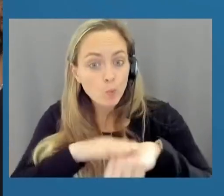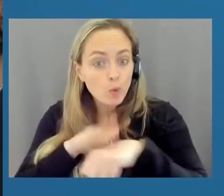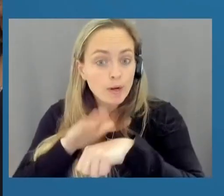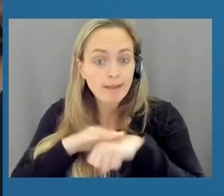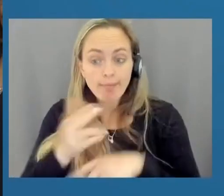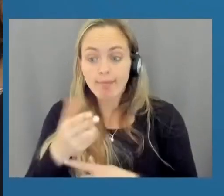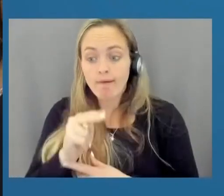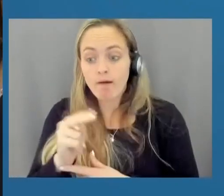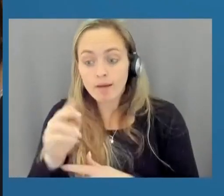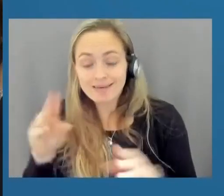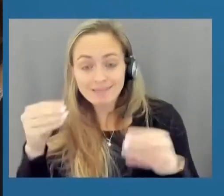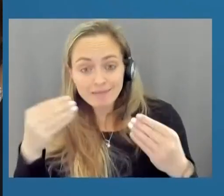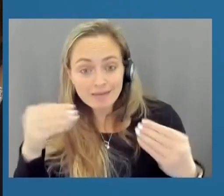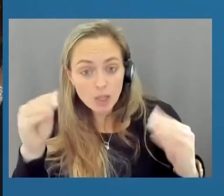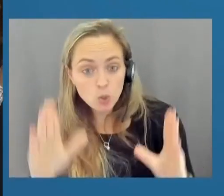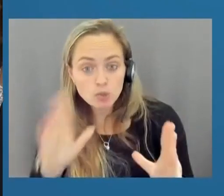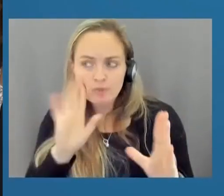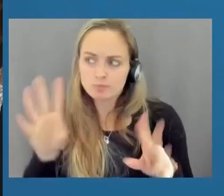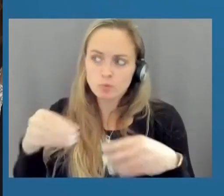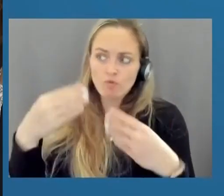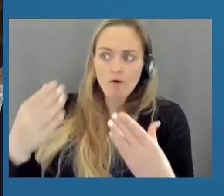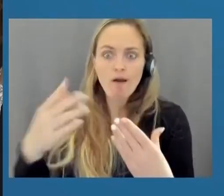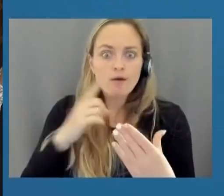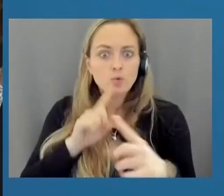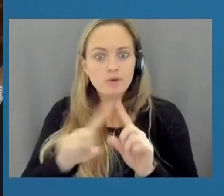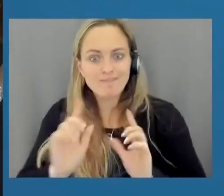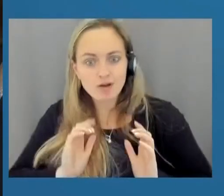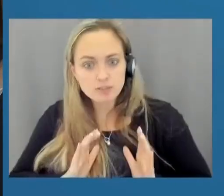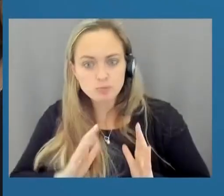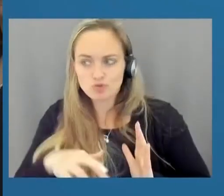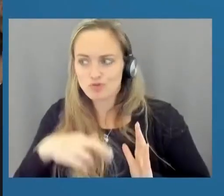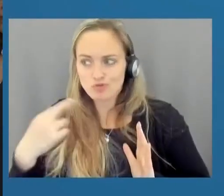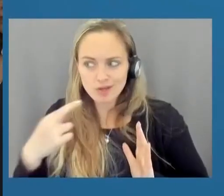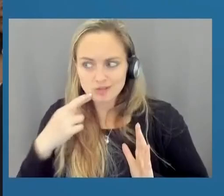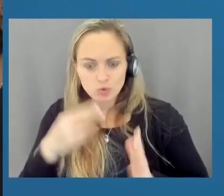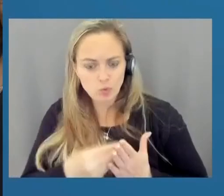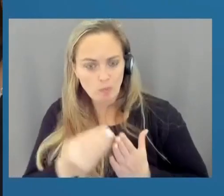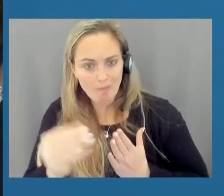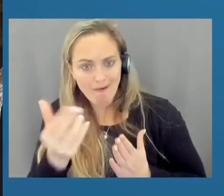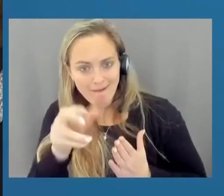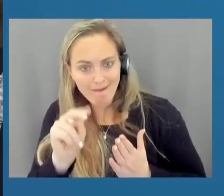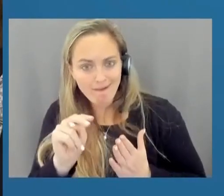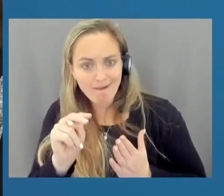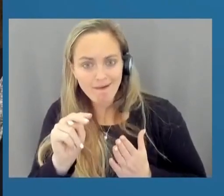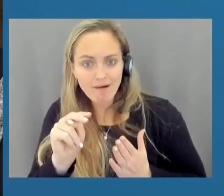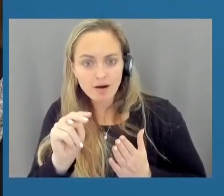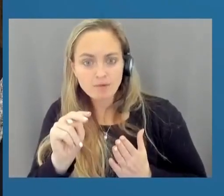provide to customers about the risks of firearms, and that sponsor is Senator Brad Hoyleman Siegel